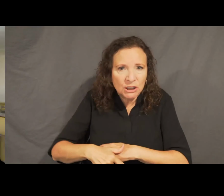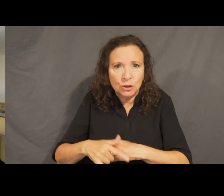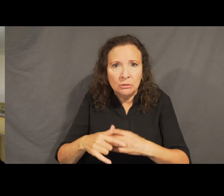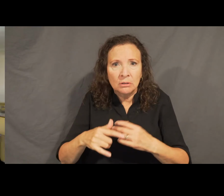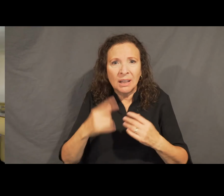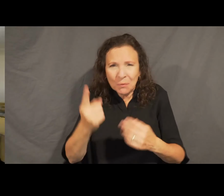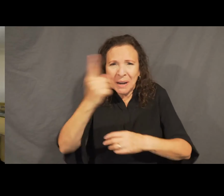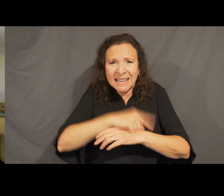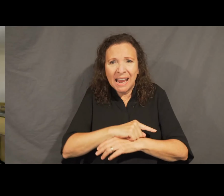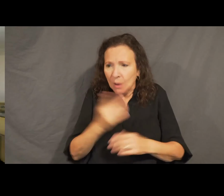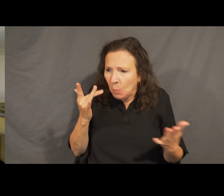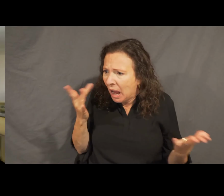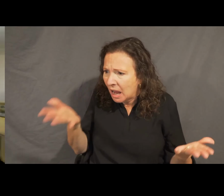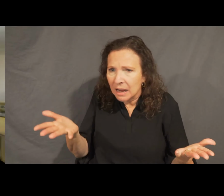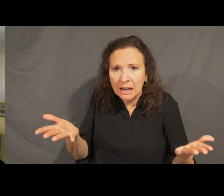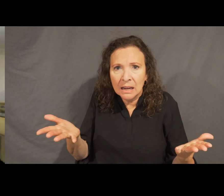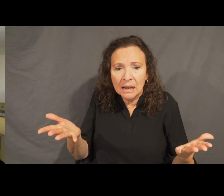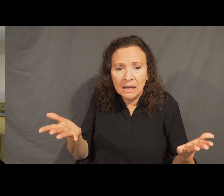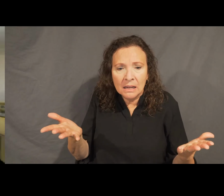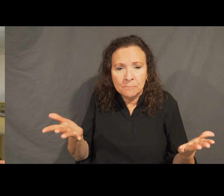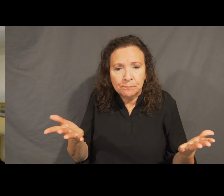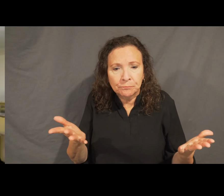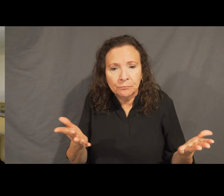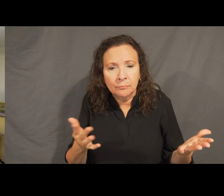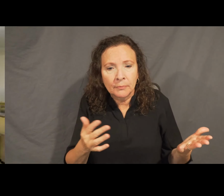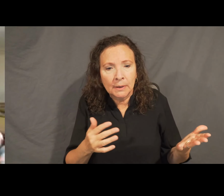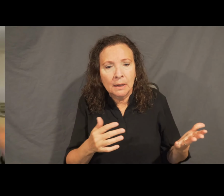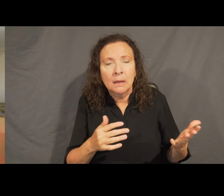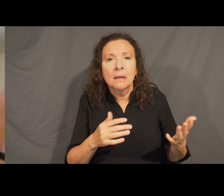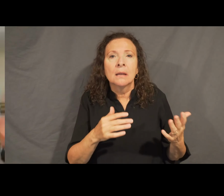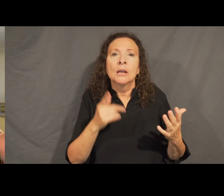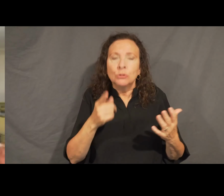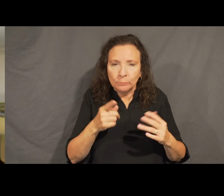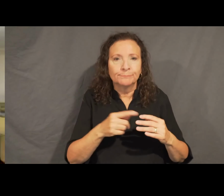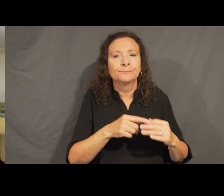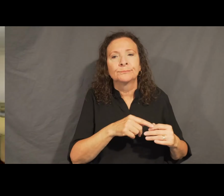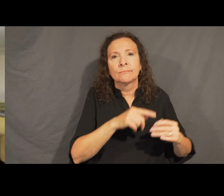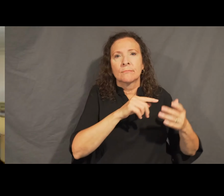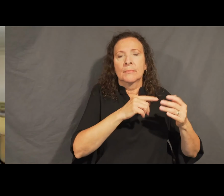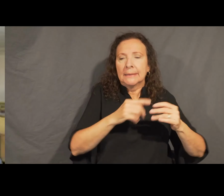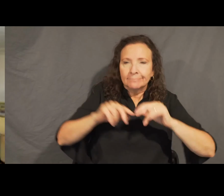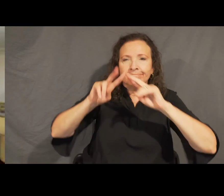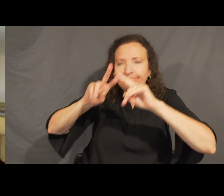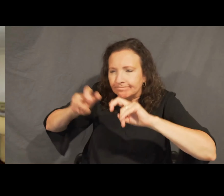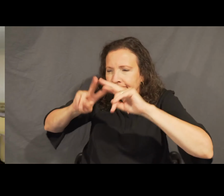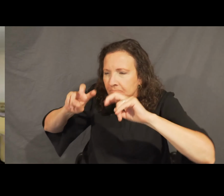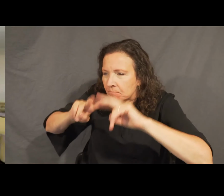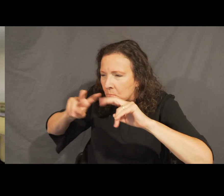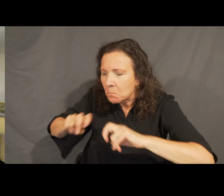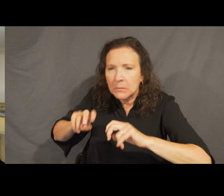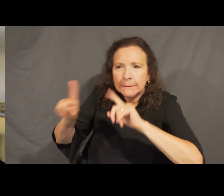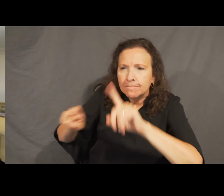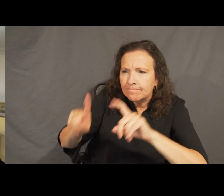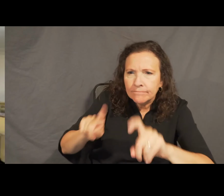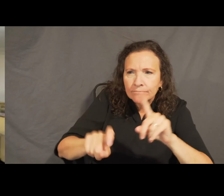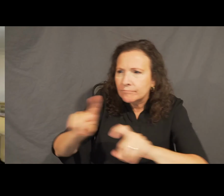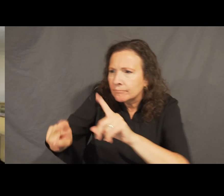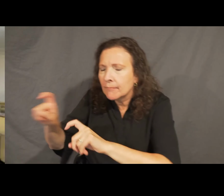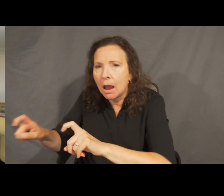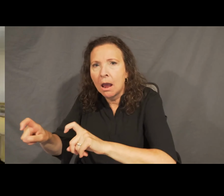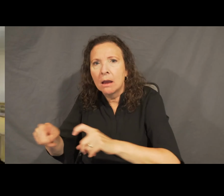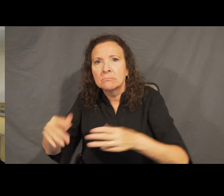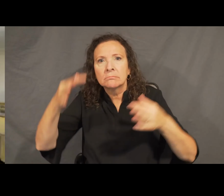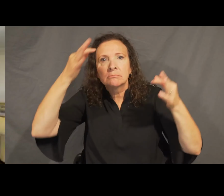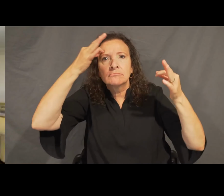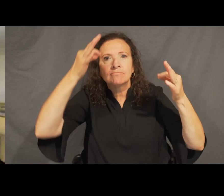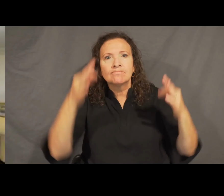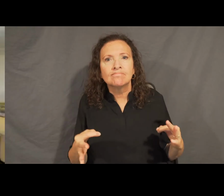They went back and researched, they came to the conclusion that all of their cockpits,